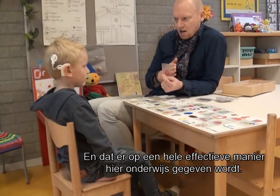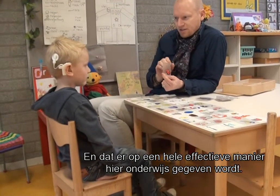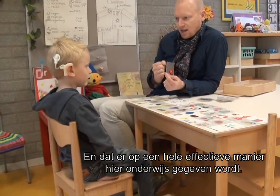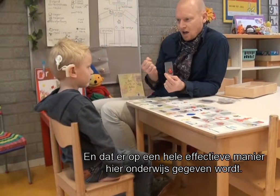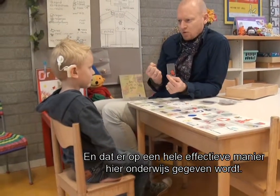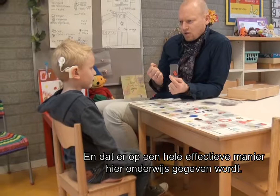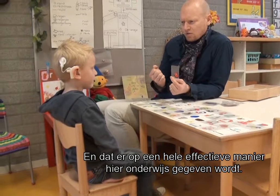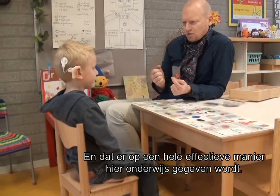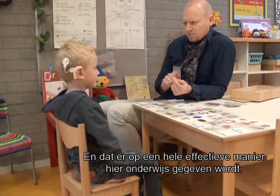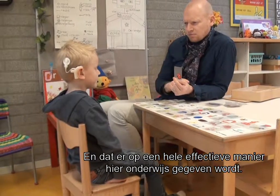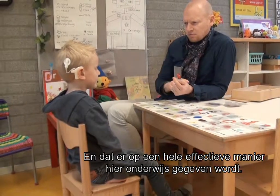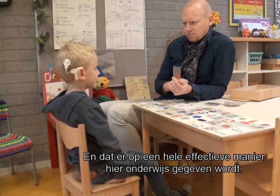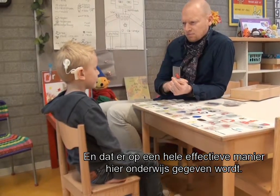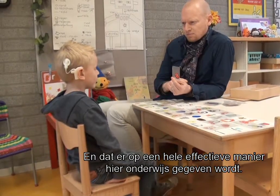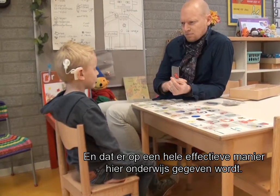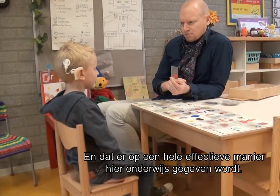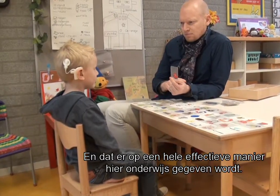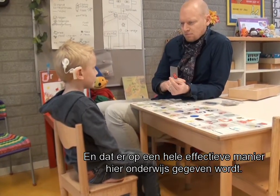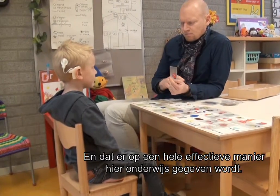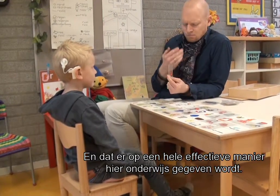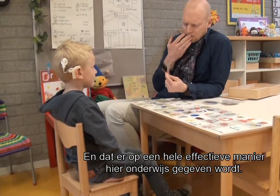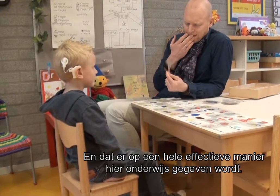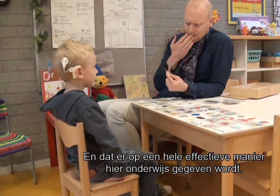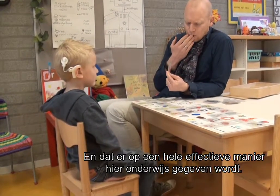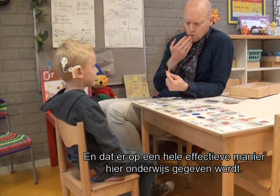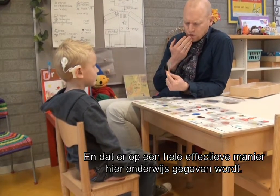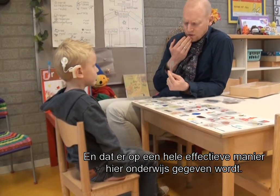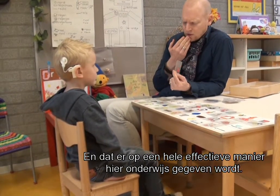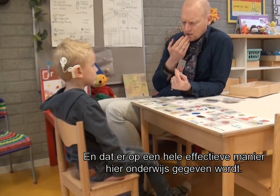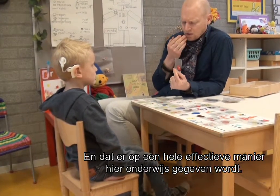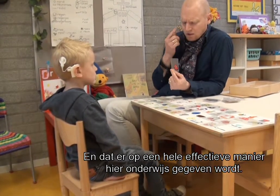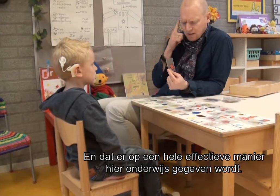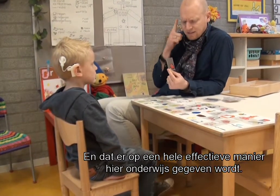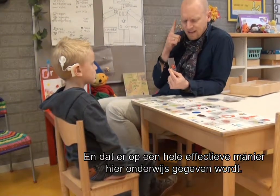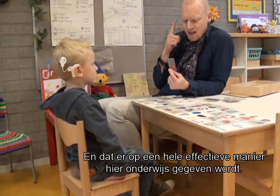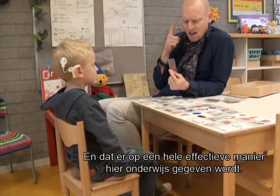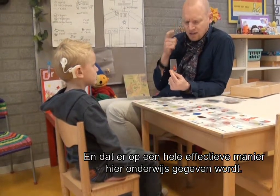And that they are educated here in a very effective manner.